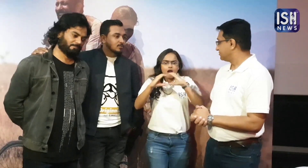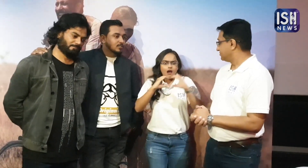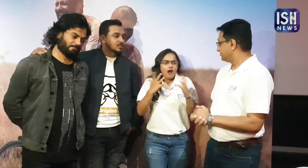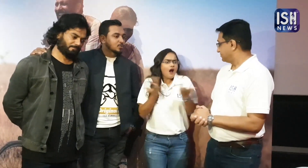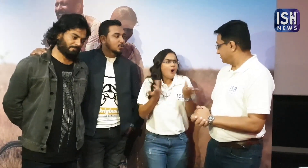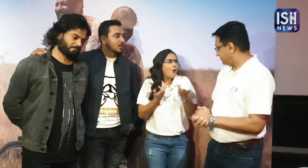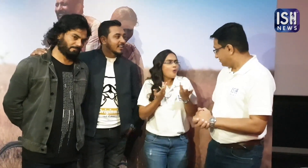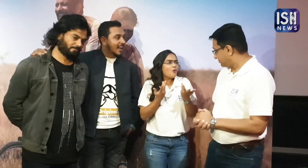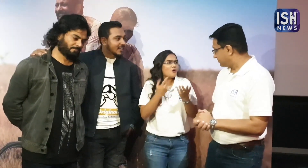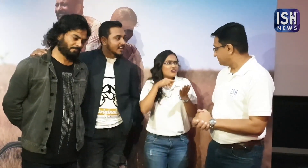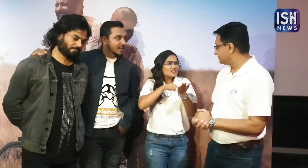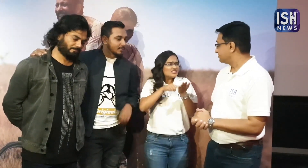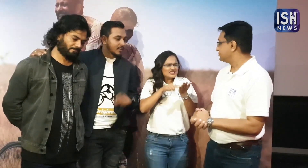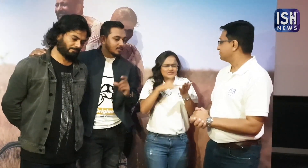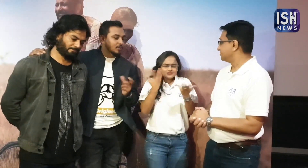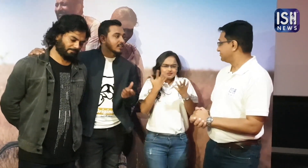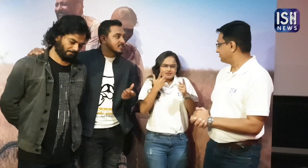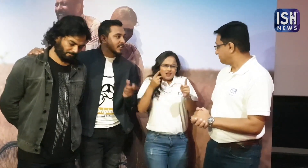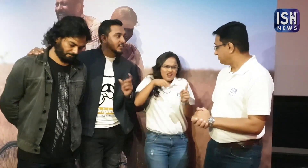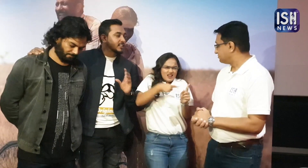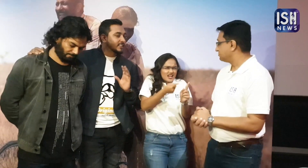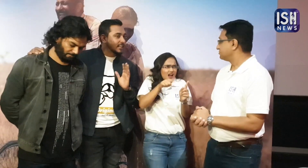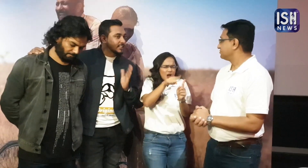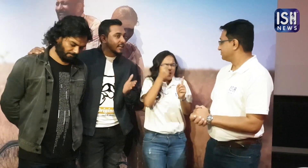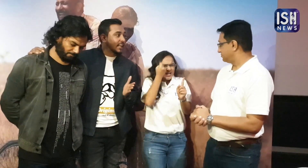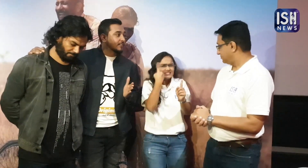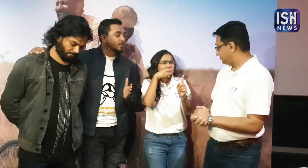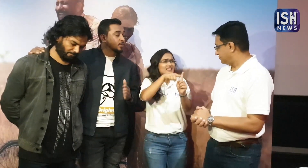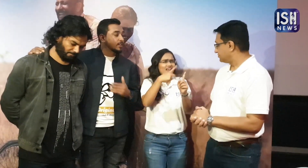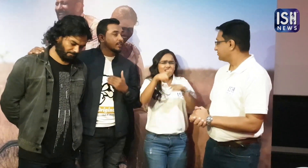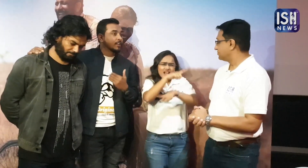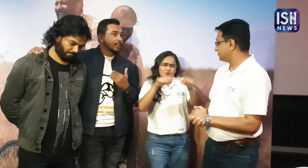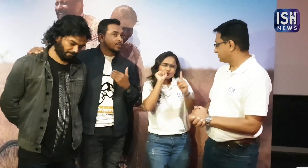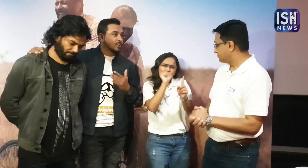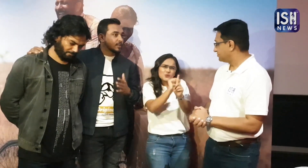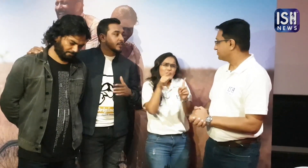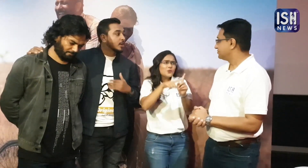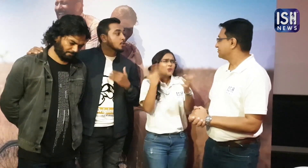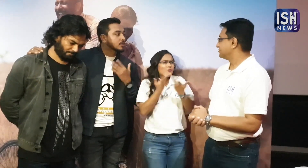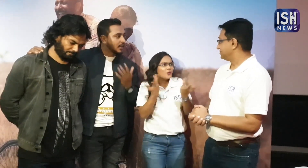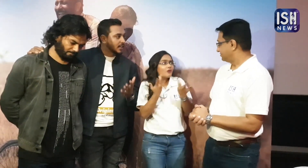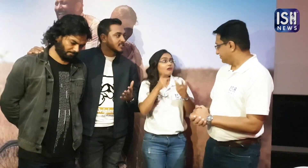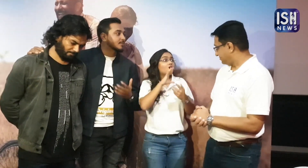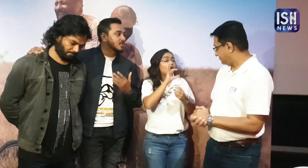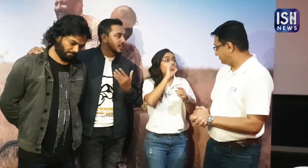It took one and a half to two years to understand the language.